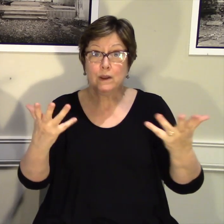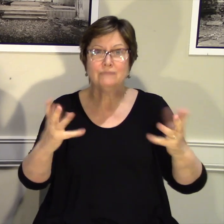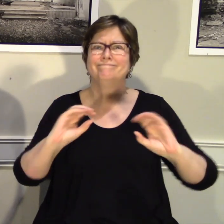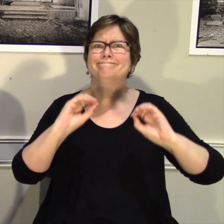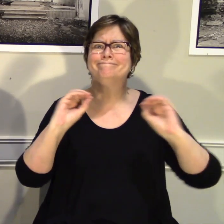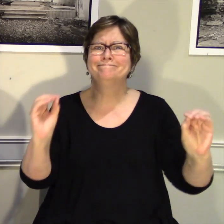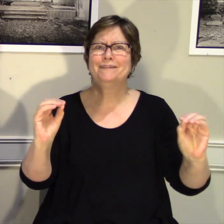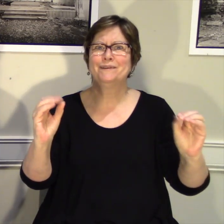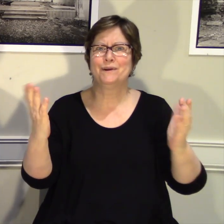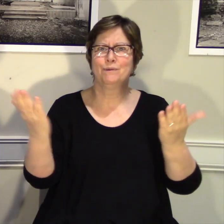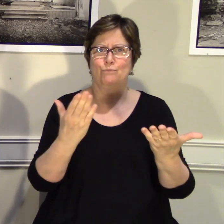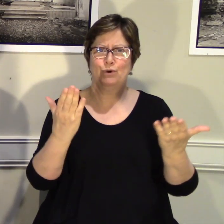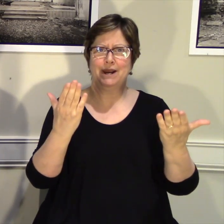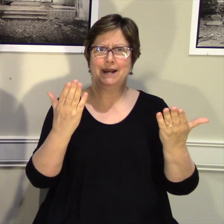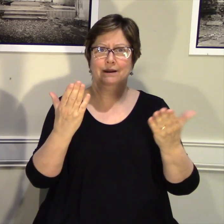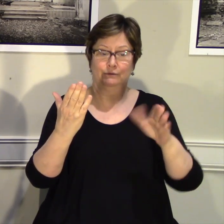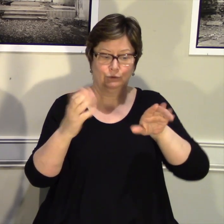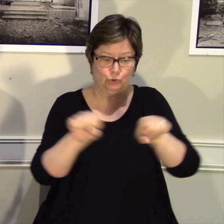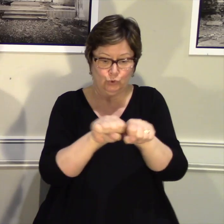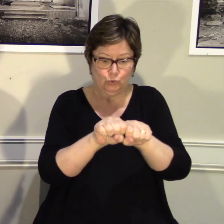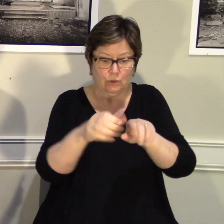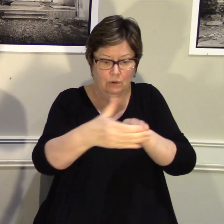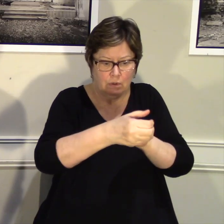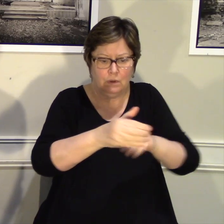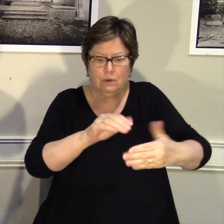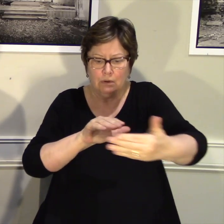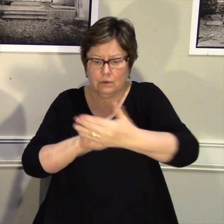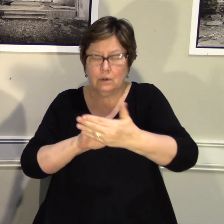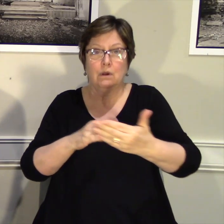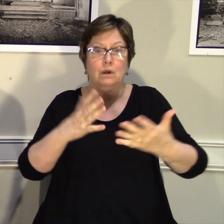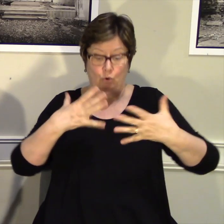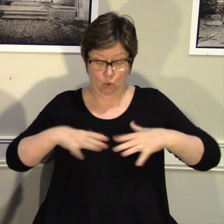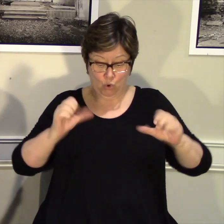wear closed-toe shoes movement appropriate clothing and bring a bottle